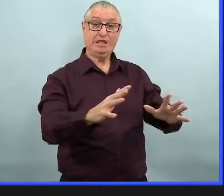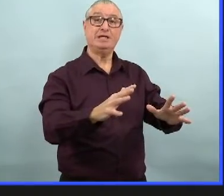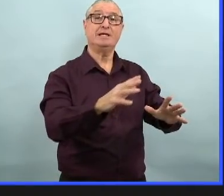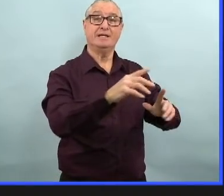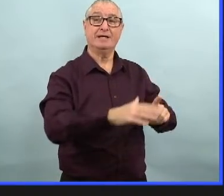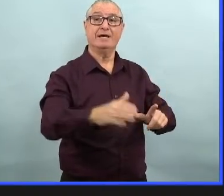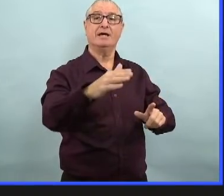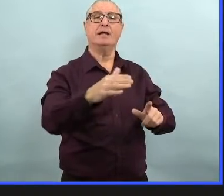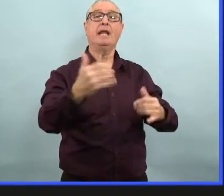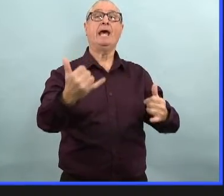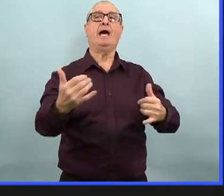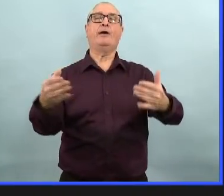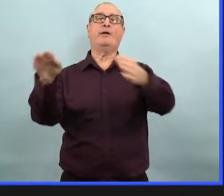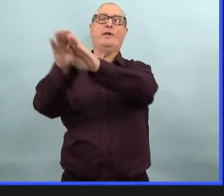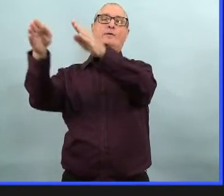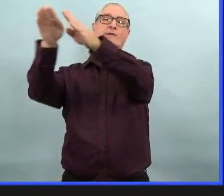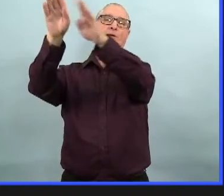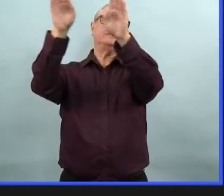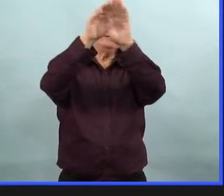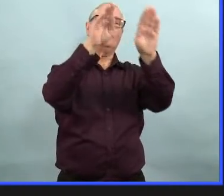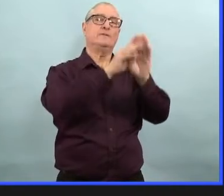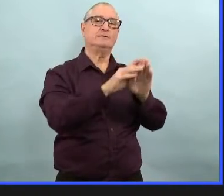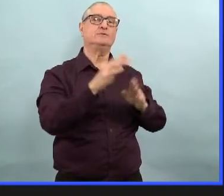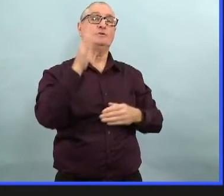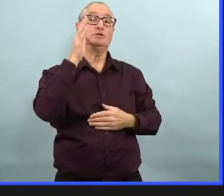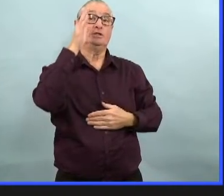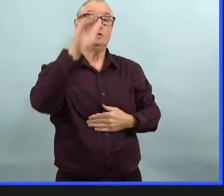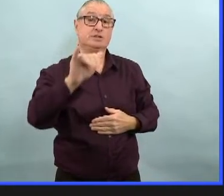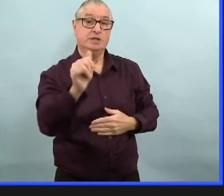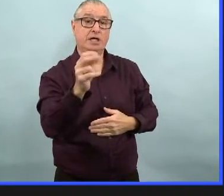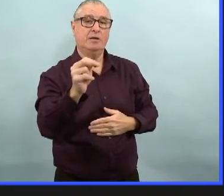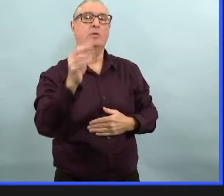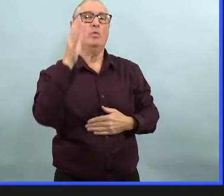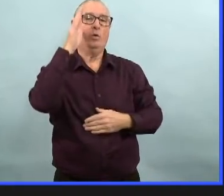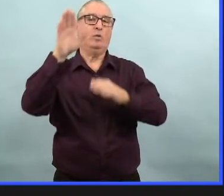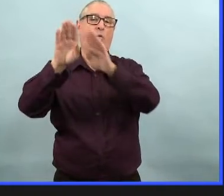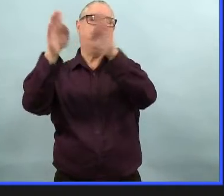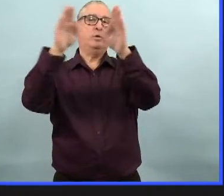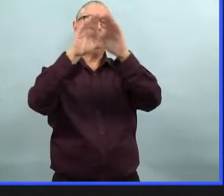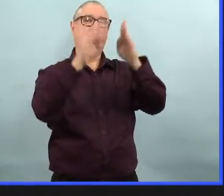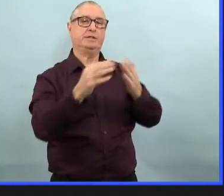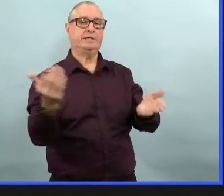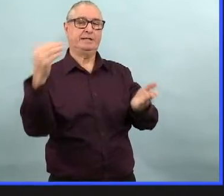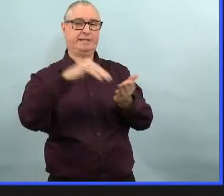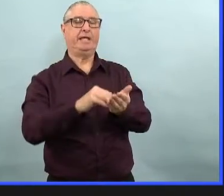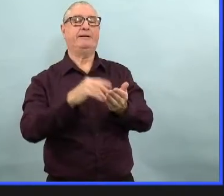and the second question is related to the the the numbers on on the